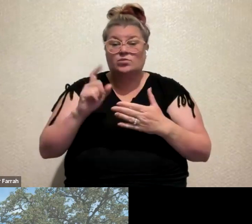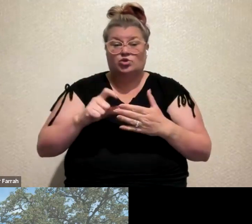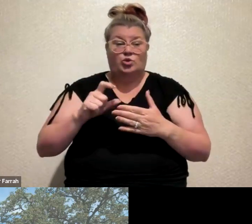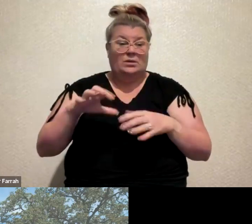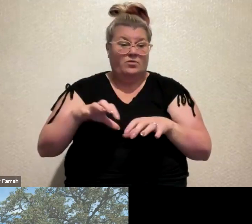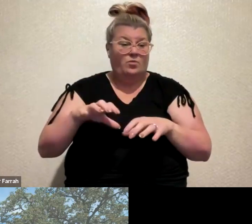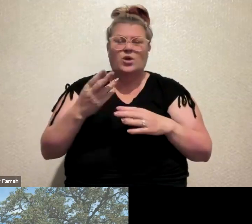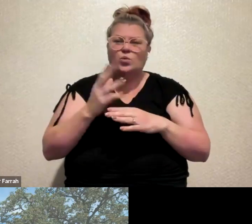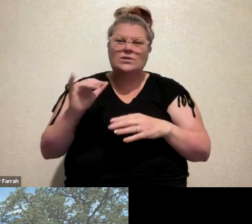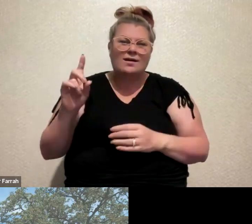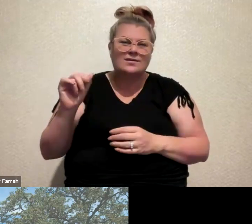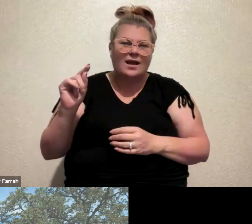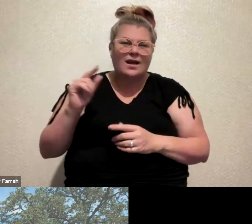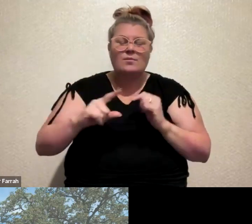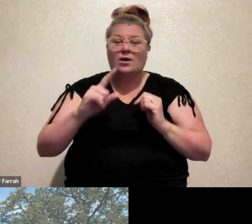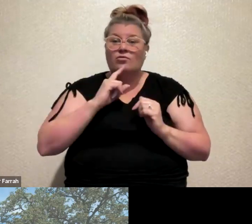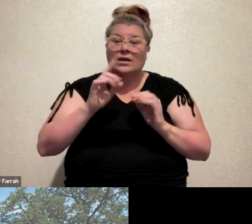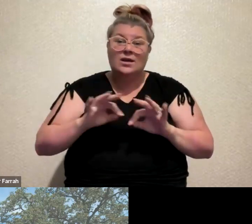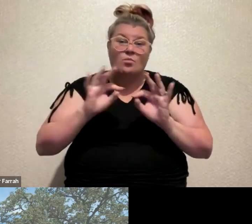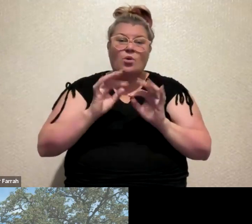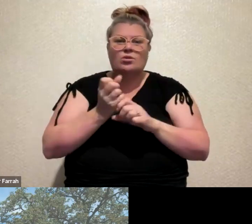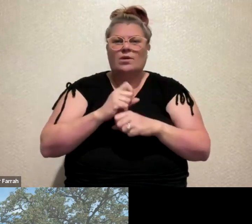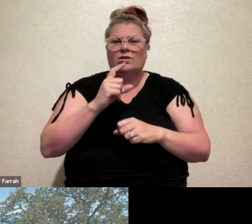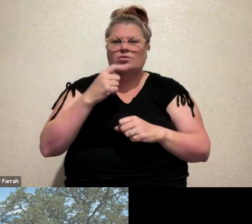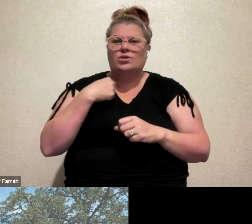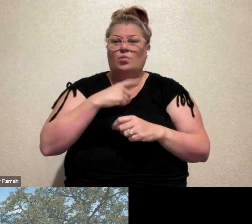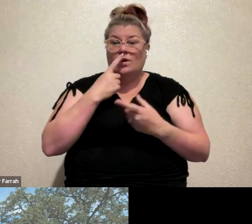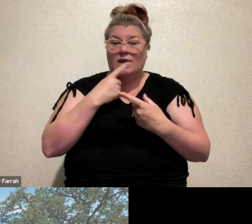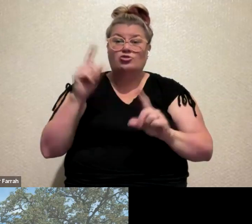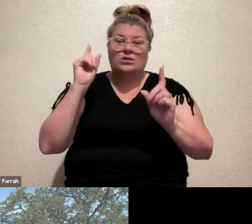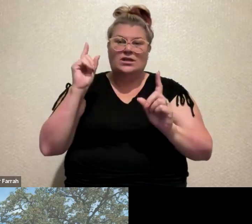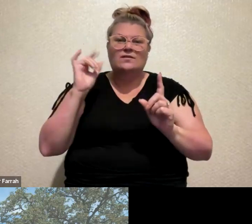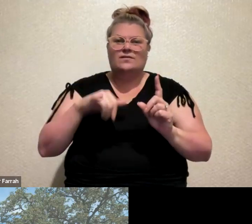that's really important. To make sure we achieve the State's goals of Broadband for All. That we